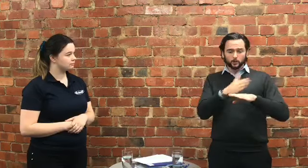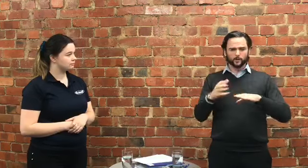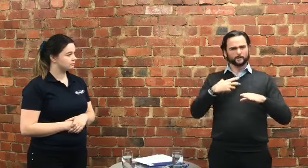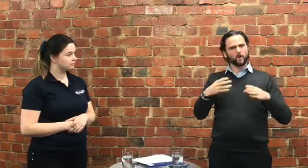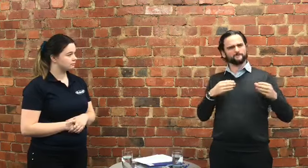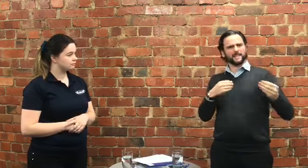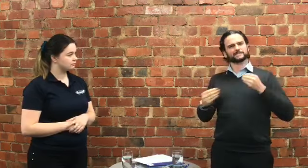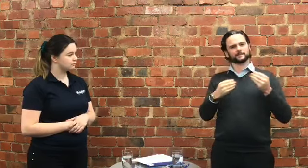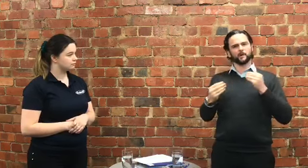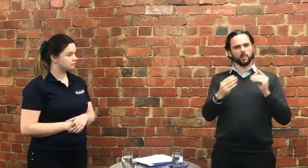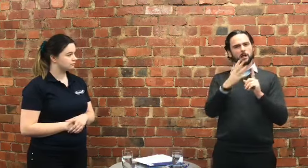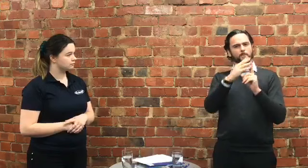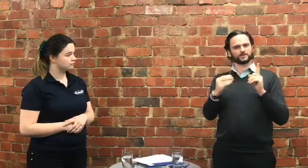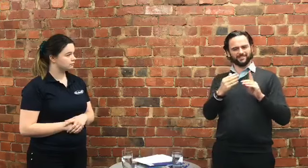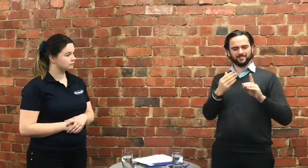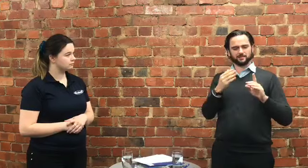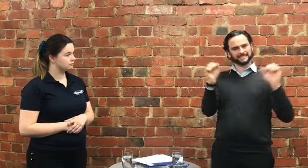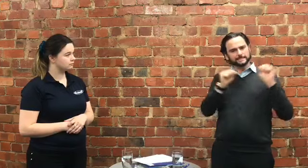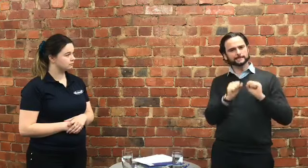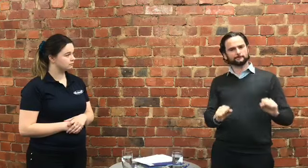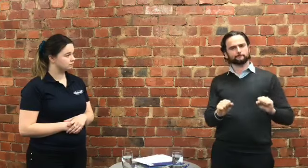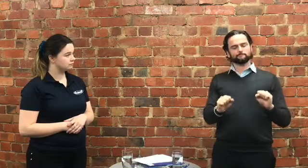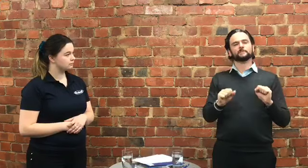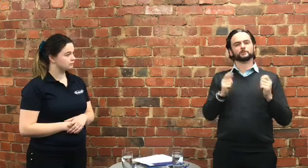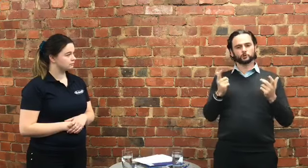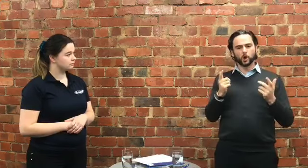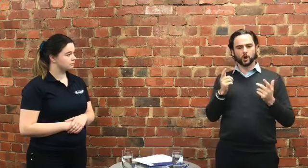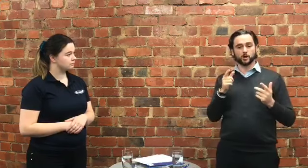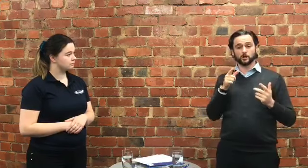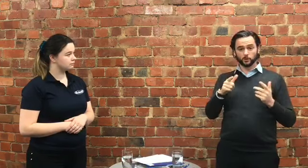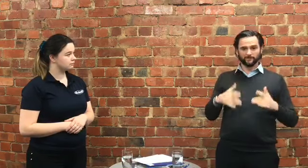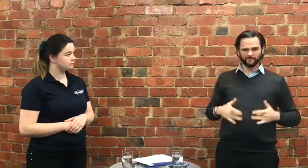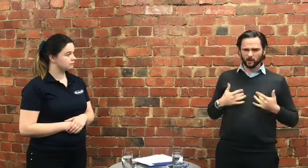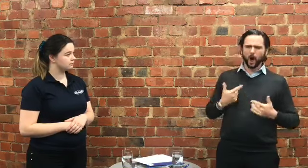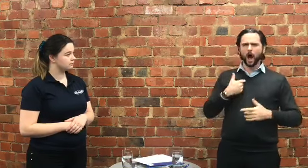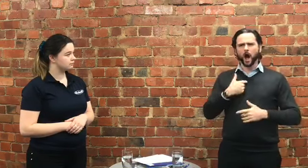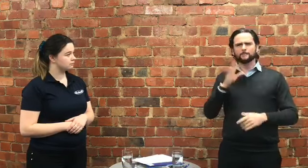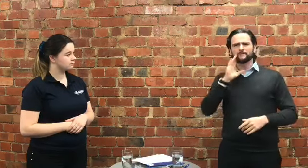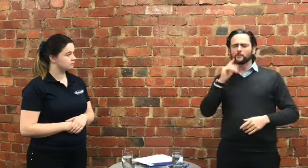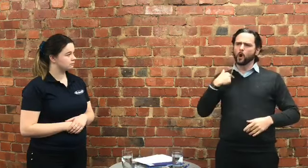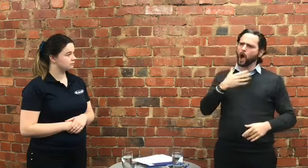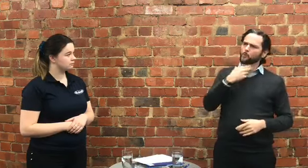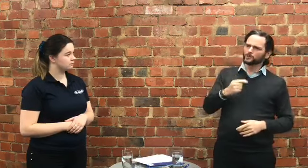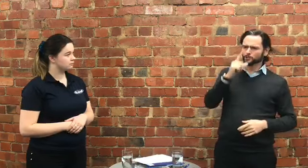the NDIS is very new, and it's a more flexible model, a more flexible scheme.